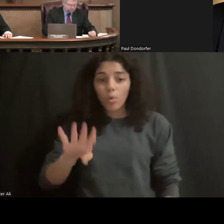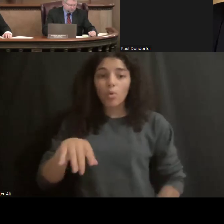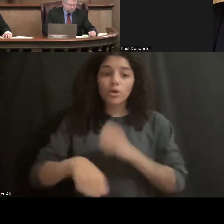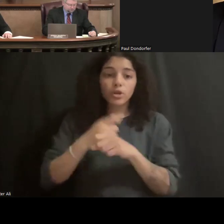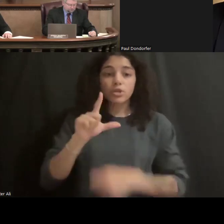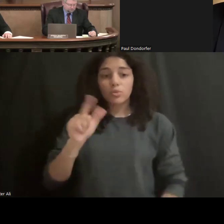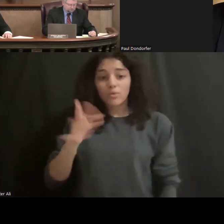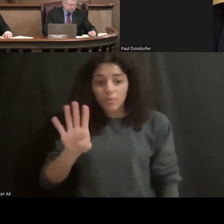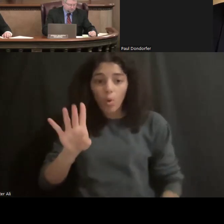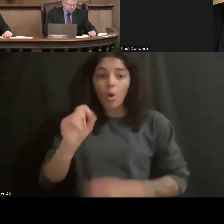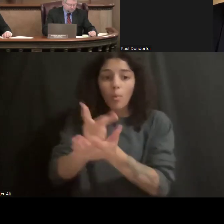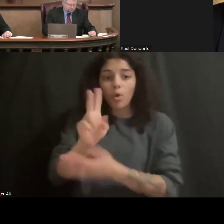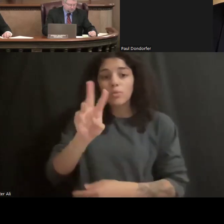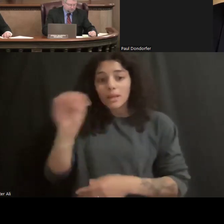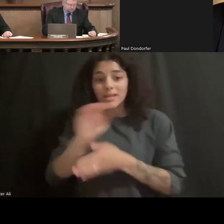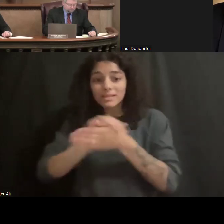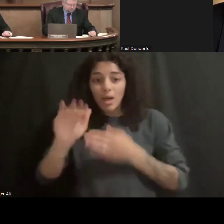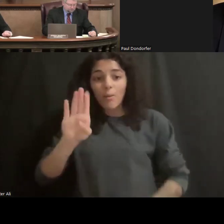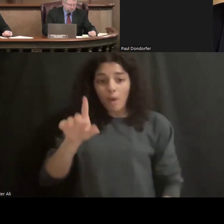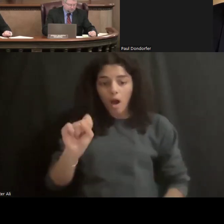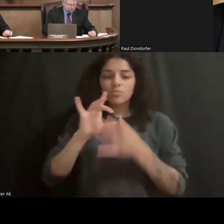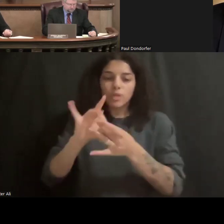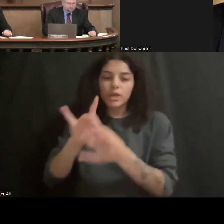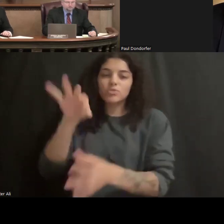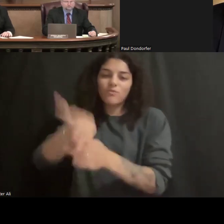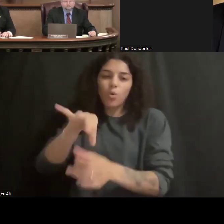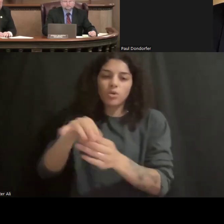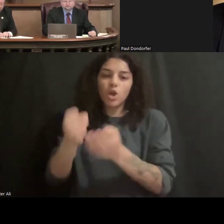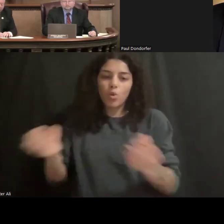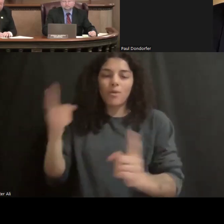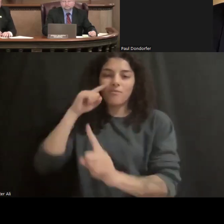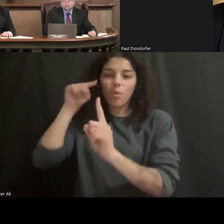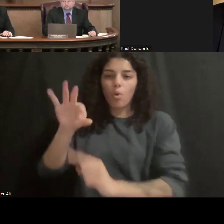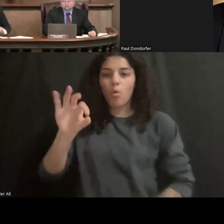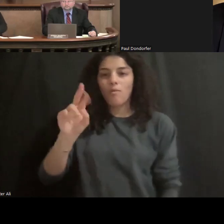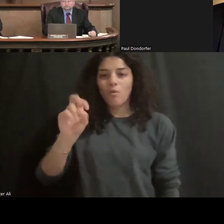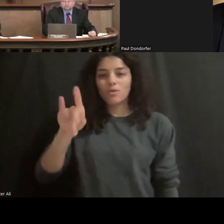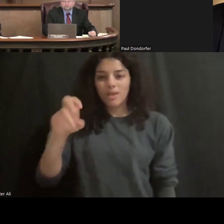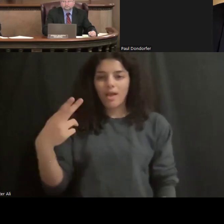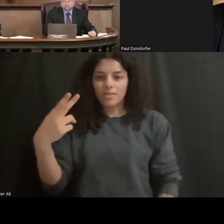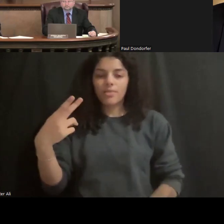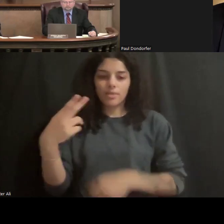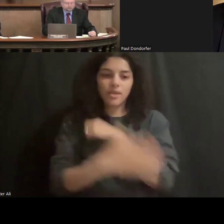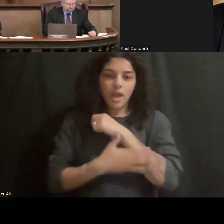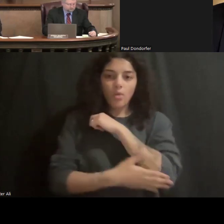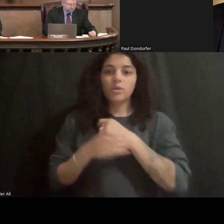to finance the cost of voting equipment in and for county Moved by legislator Mafui seconded